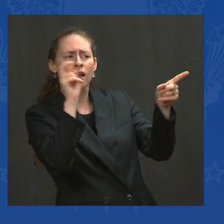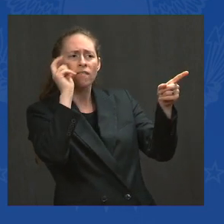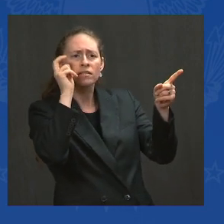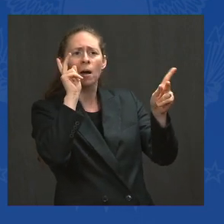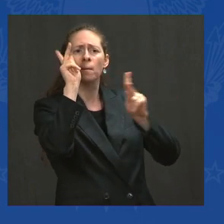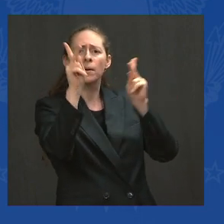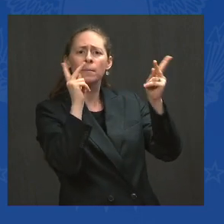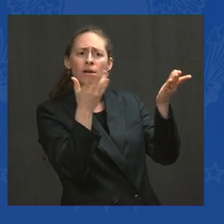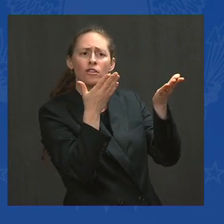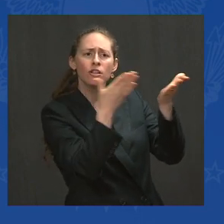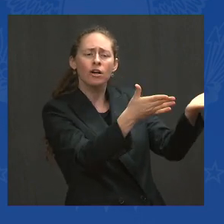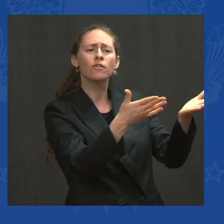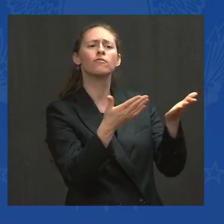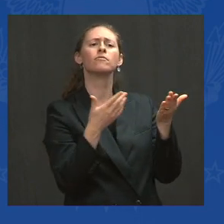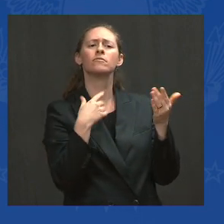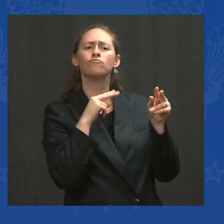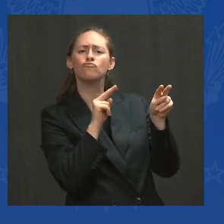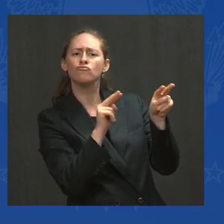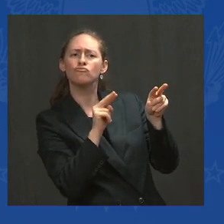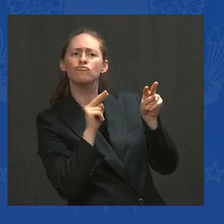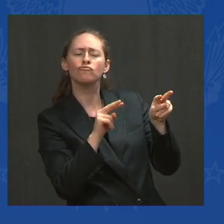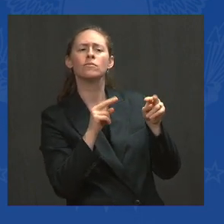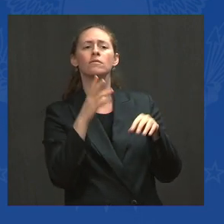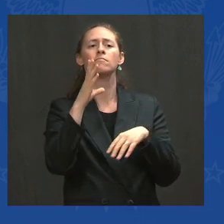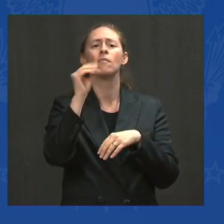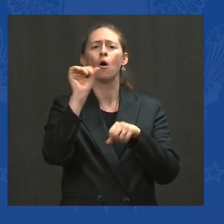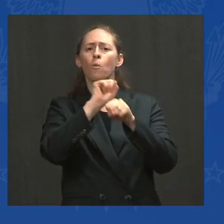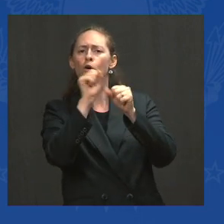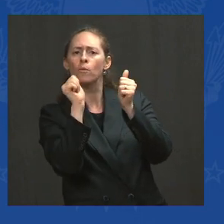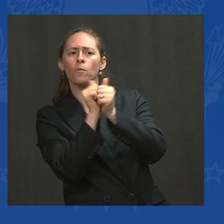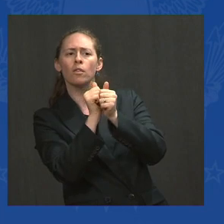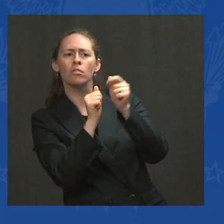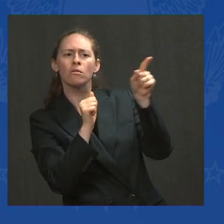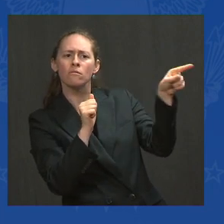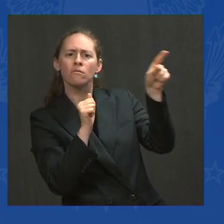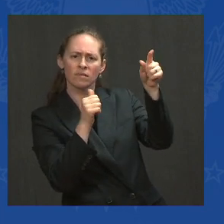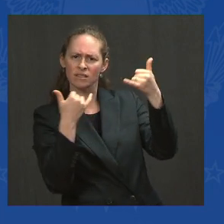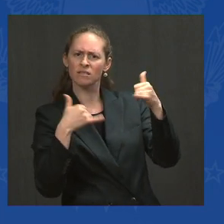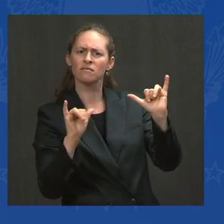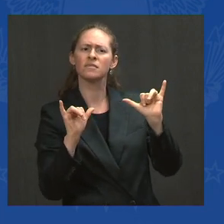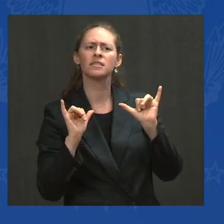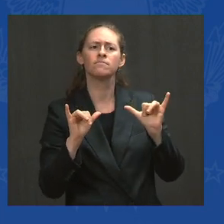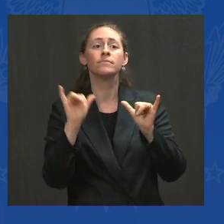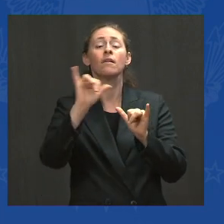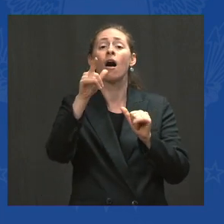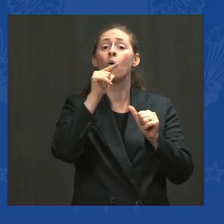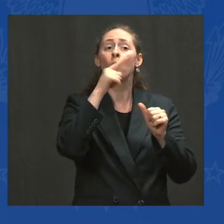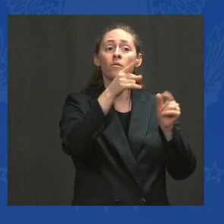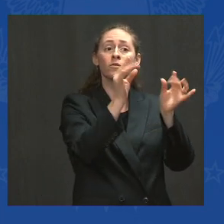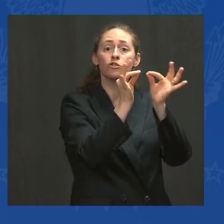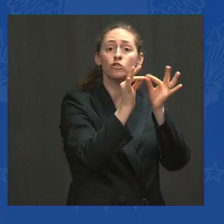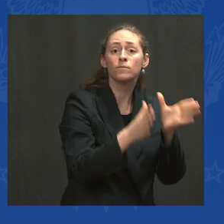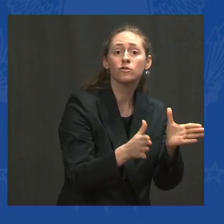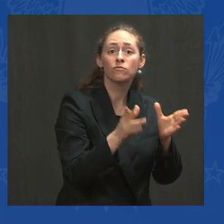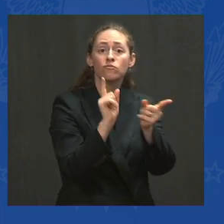translators -- since we're no longer going to have military there after this; we're not going to need them and they have no jobs -- who are also going to